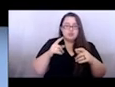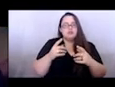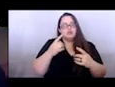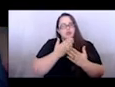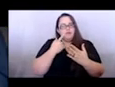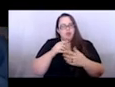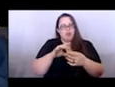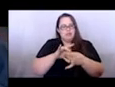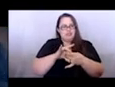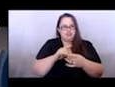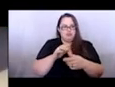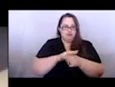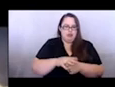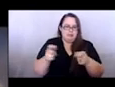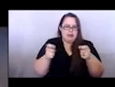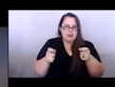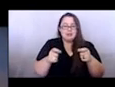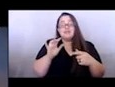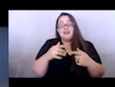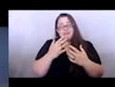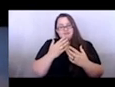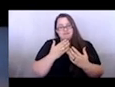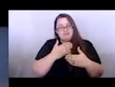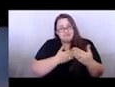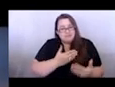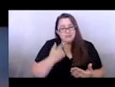It is a kindness we can do for ourselves, as well as for those we are close to.